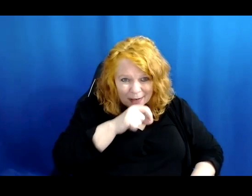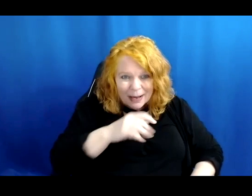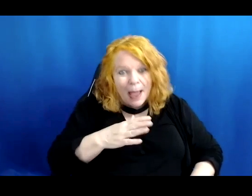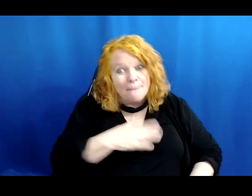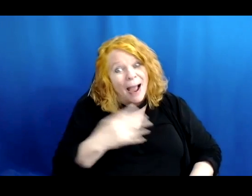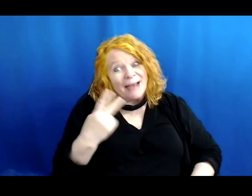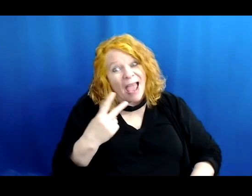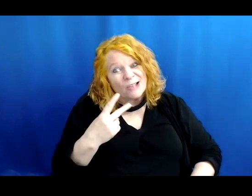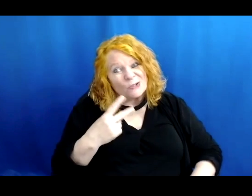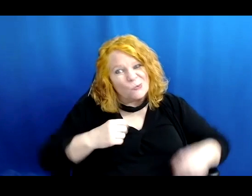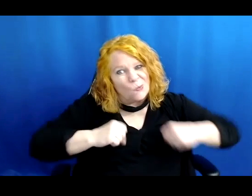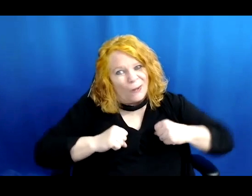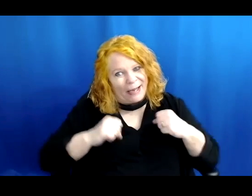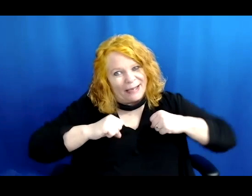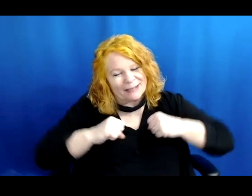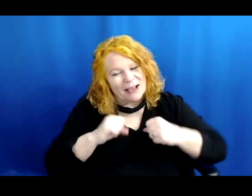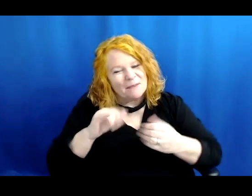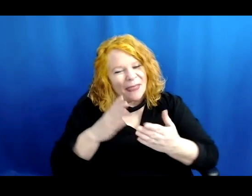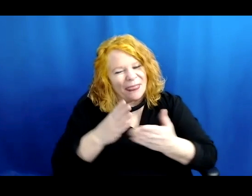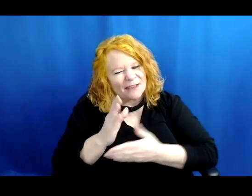That’s fine. That is fun.